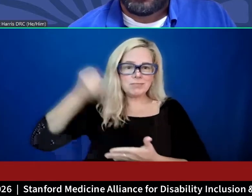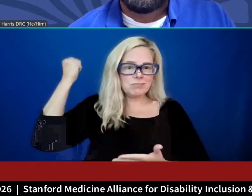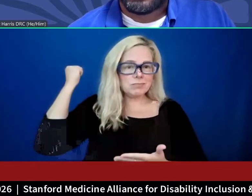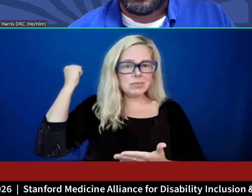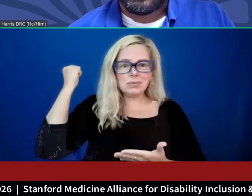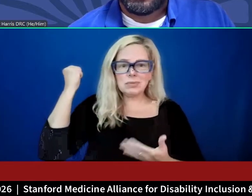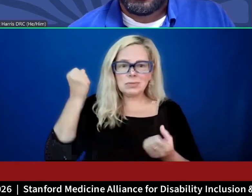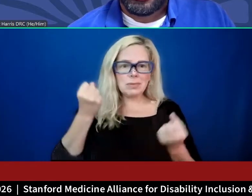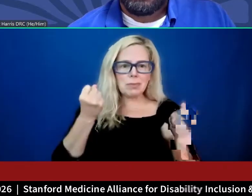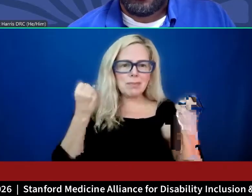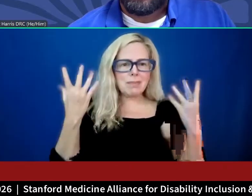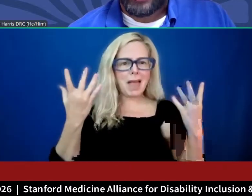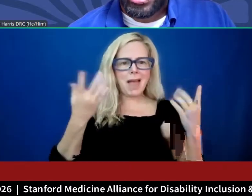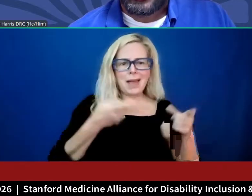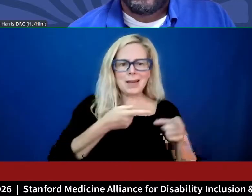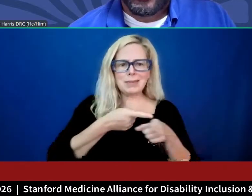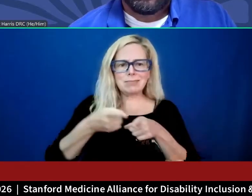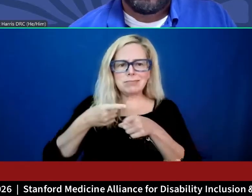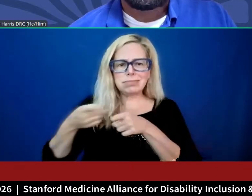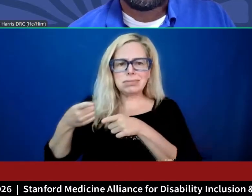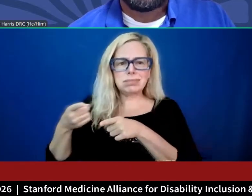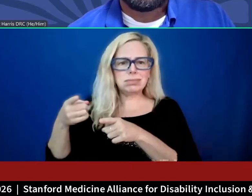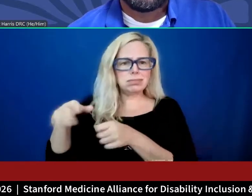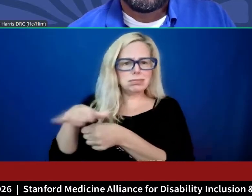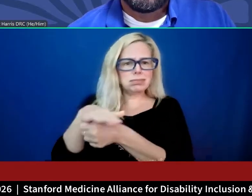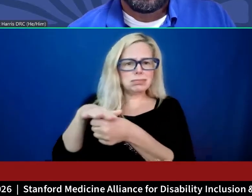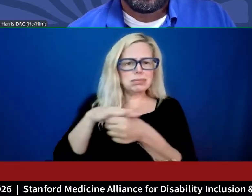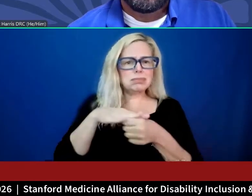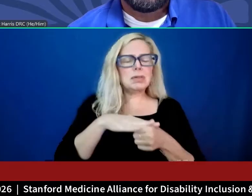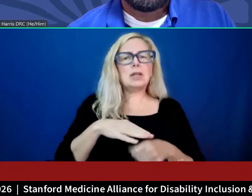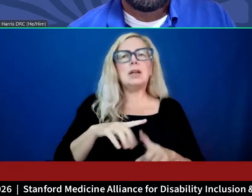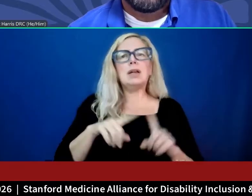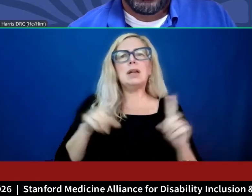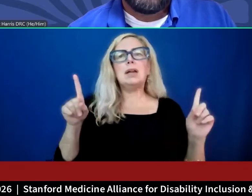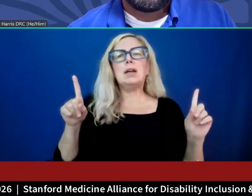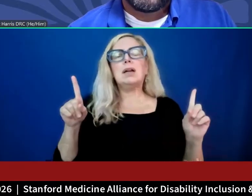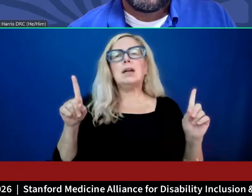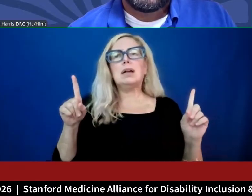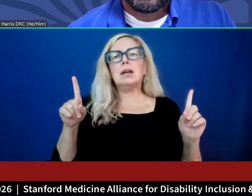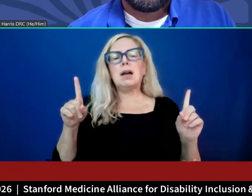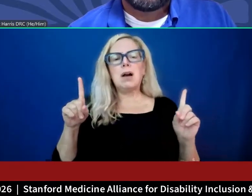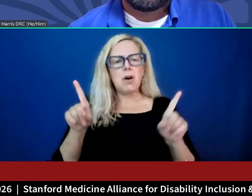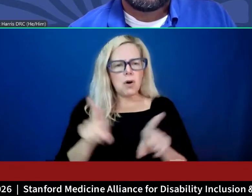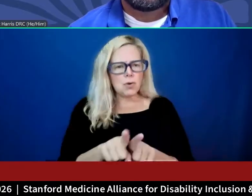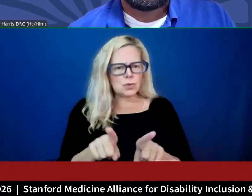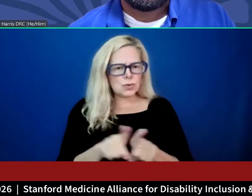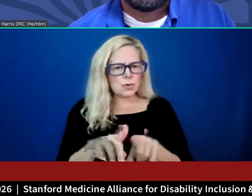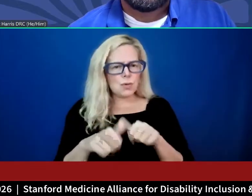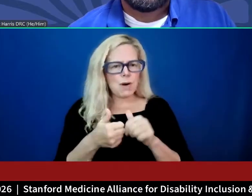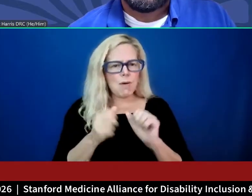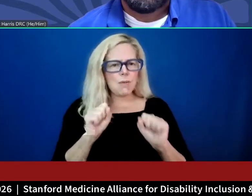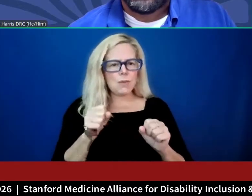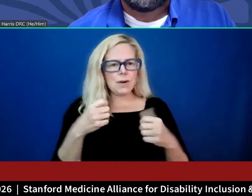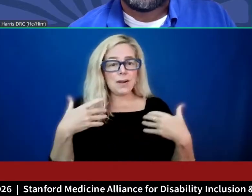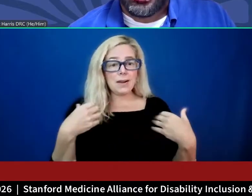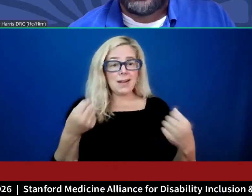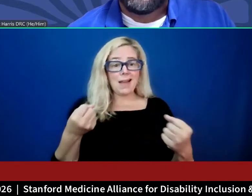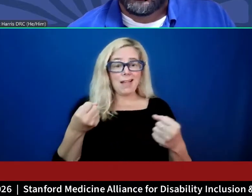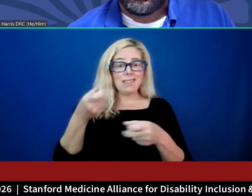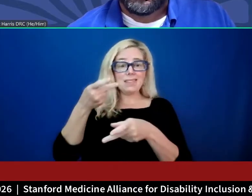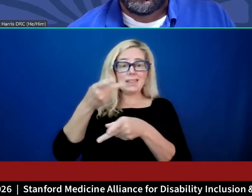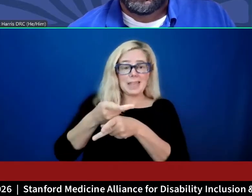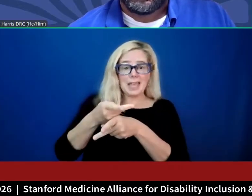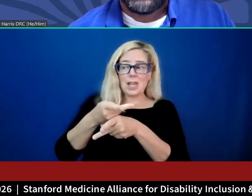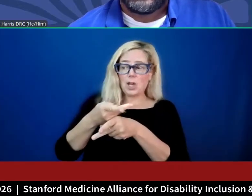talk a little bit about that and then also um how can healthcare institutions better align with